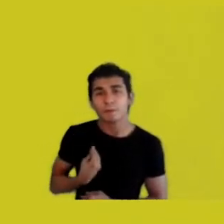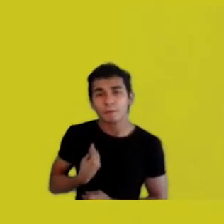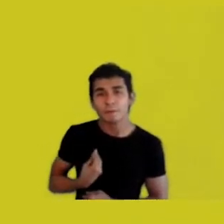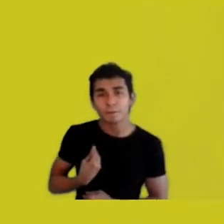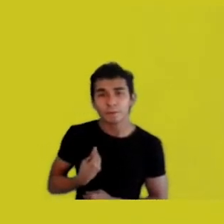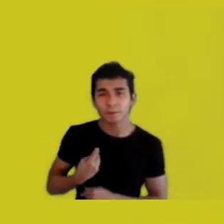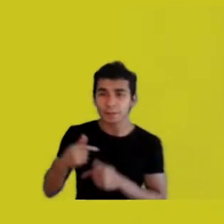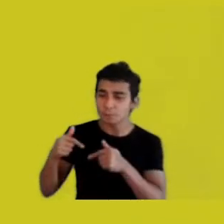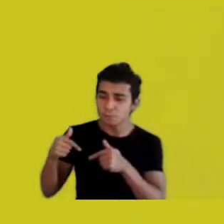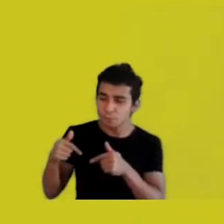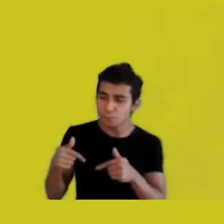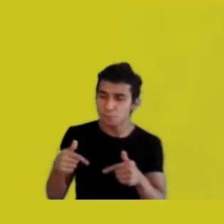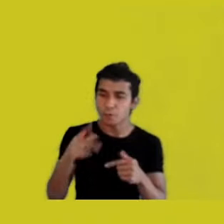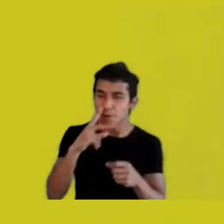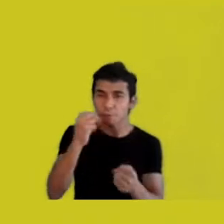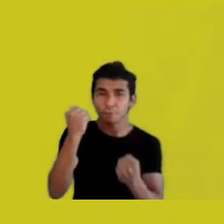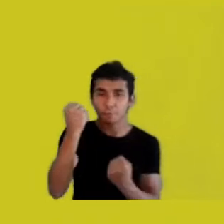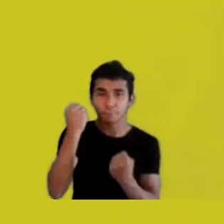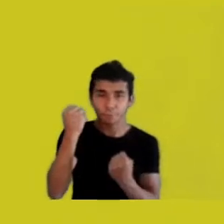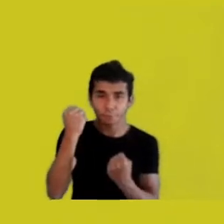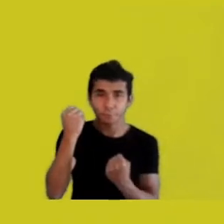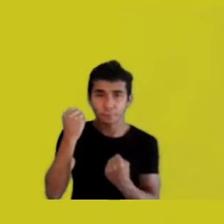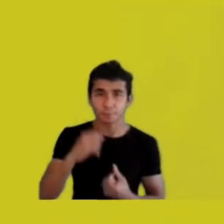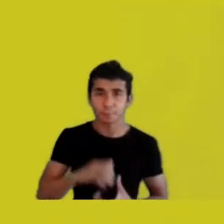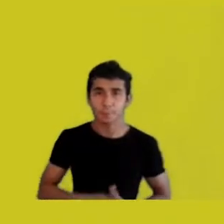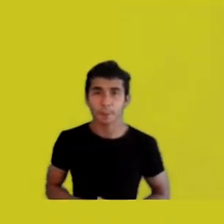which doesn’t imply a certain idea of fragmentation